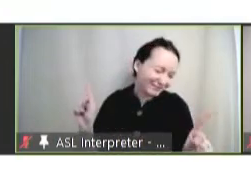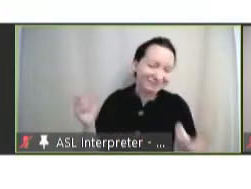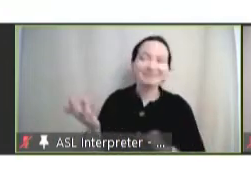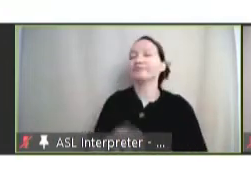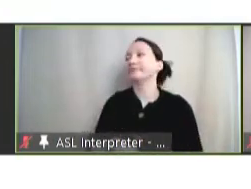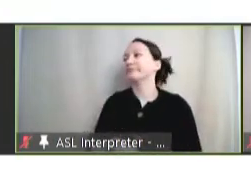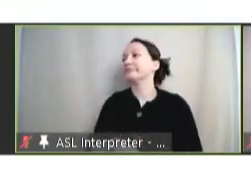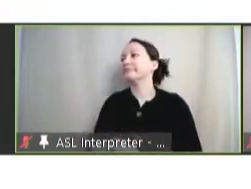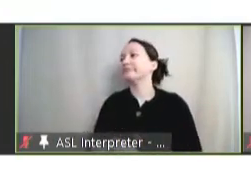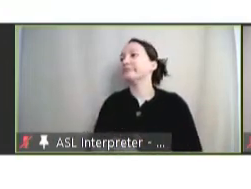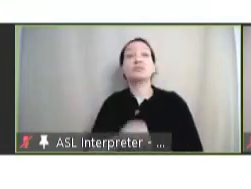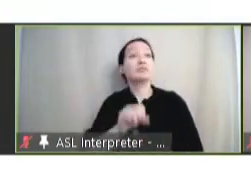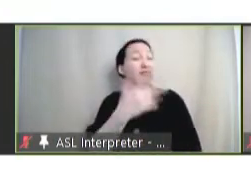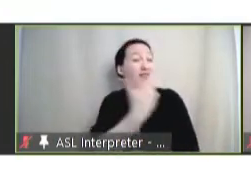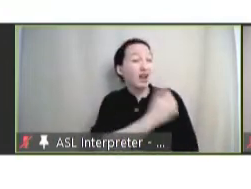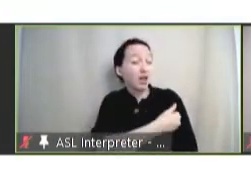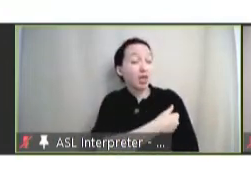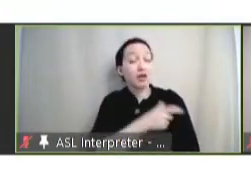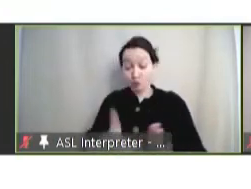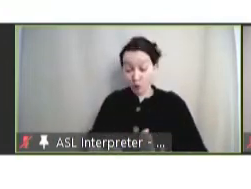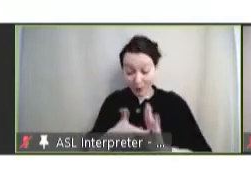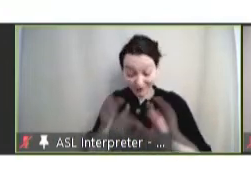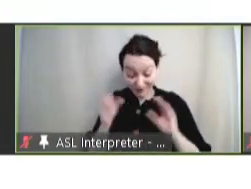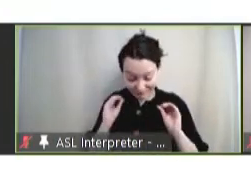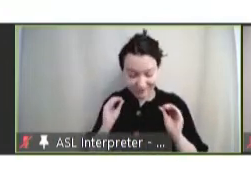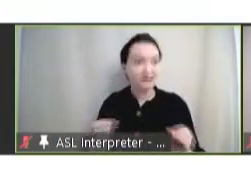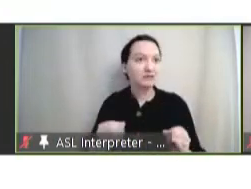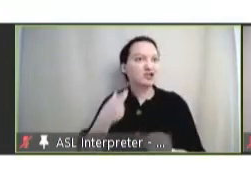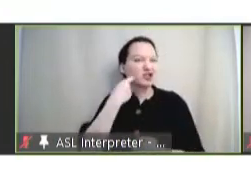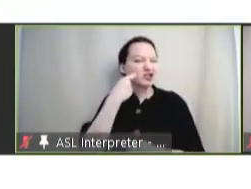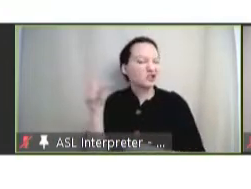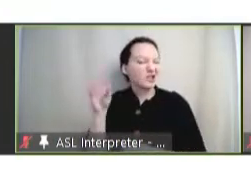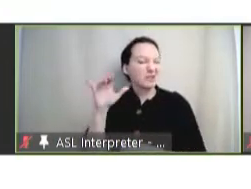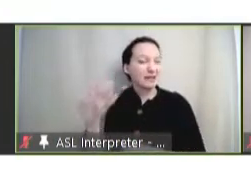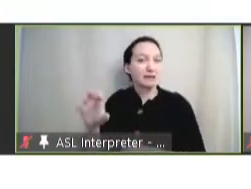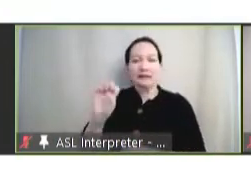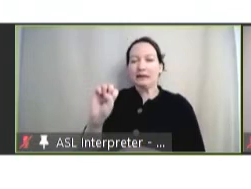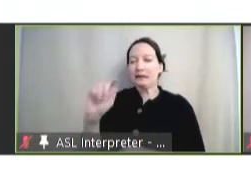If vaccinations can't be required now, as we just heard from Emily, because the ETS stayed